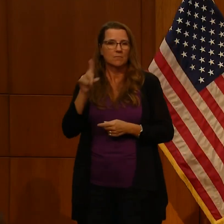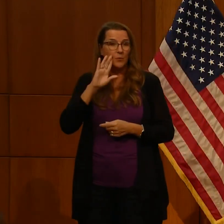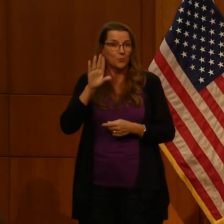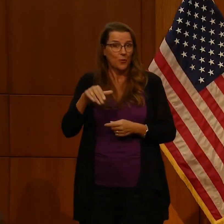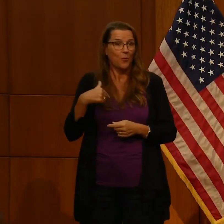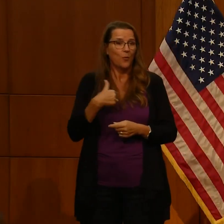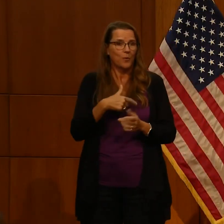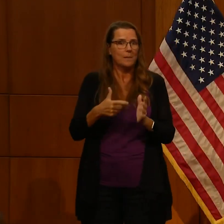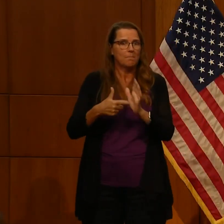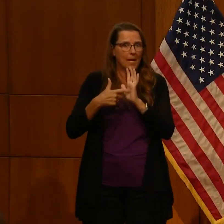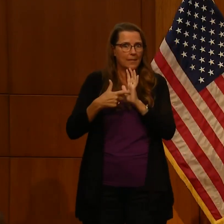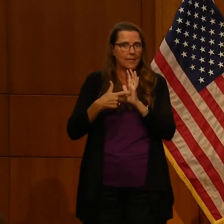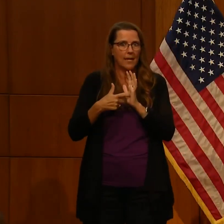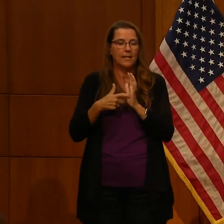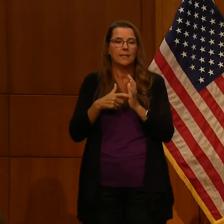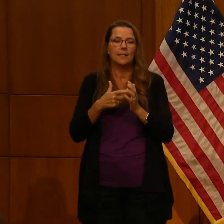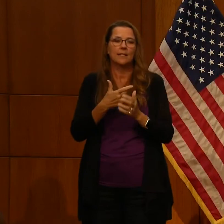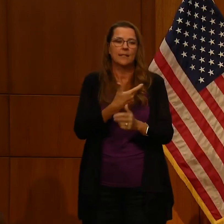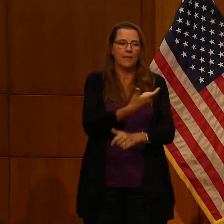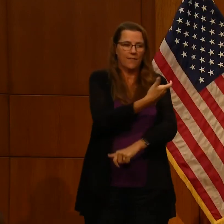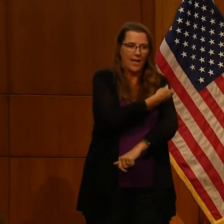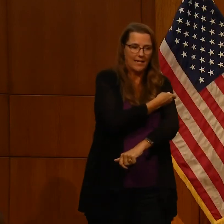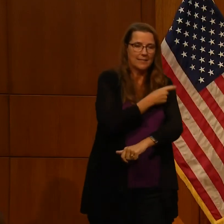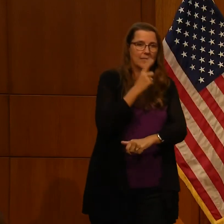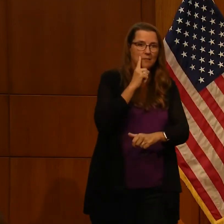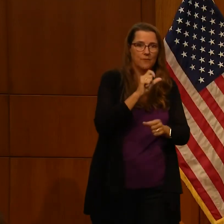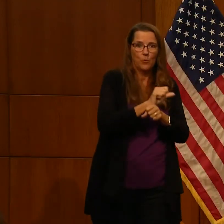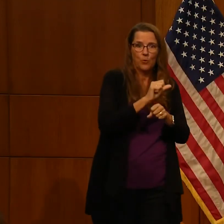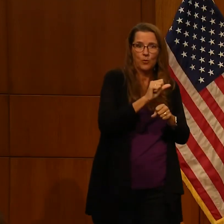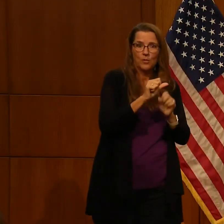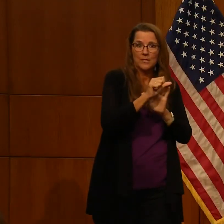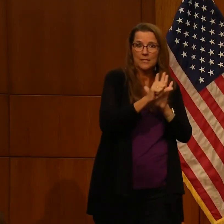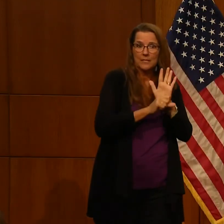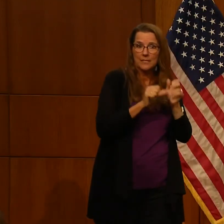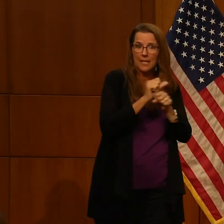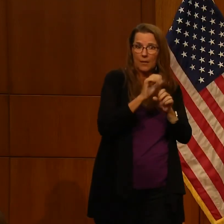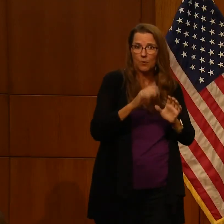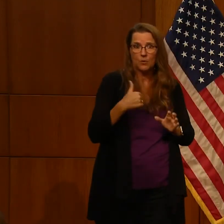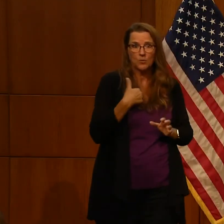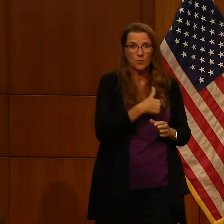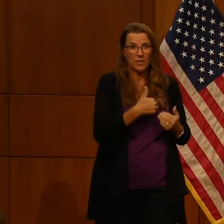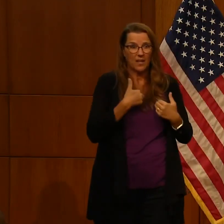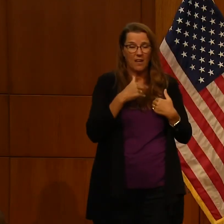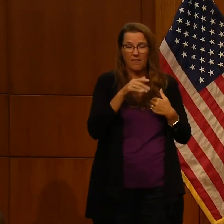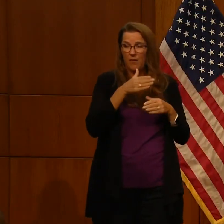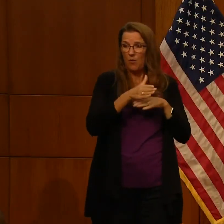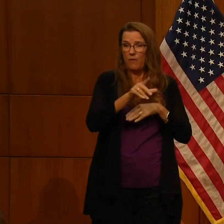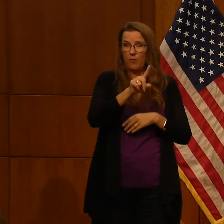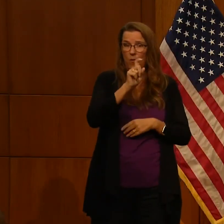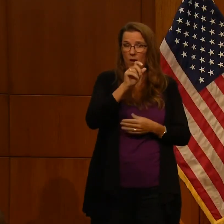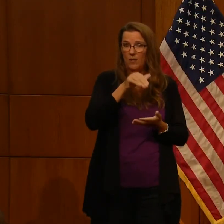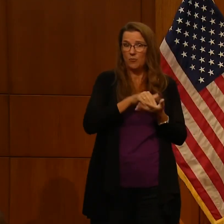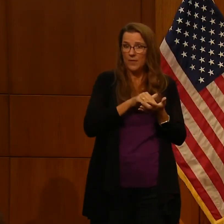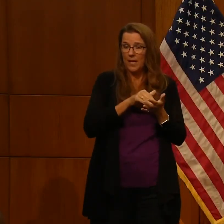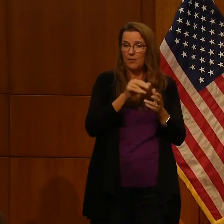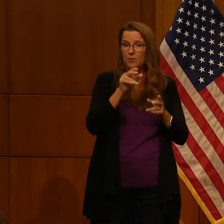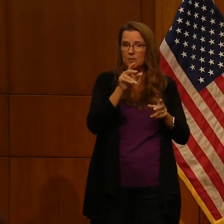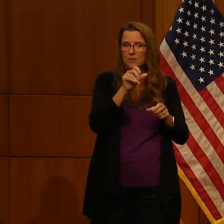BEING VACCINATED. UM AND AS YOU ALL KNOW, WE MANDATED VACCINES.